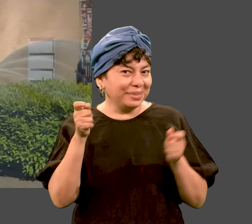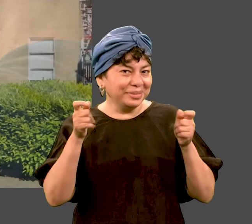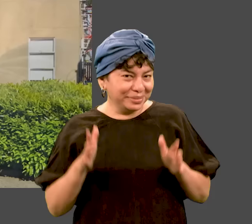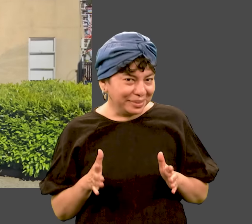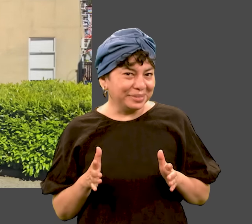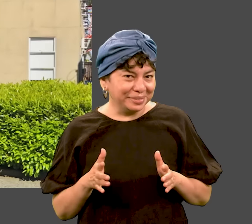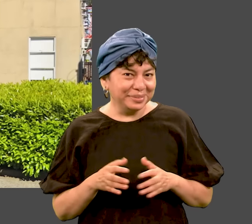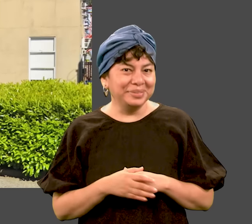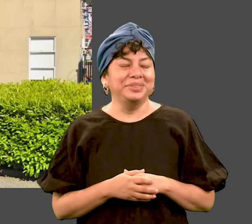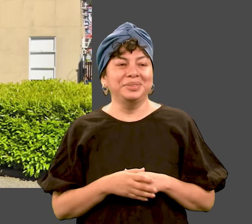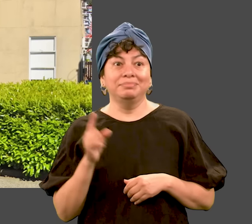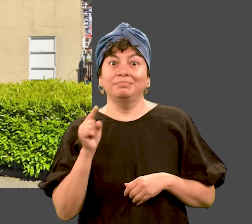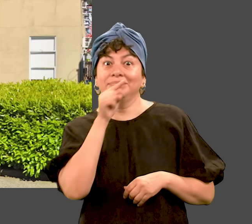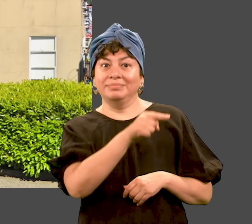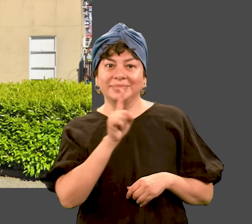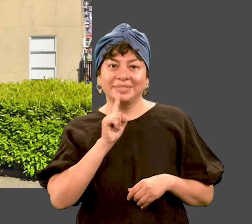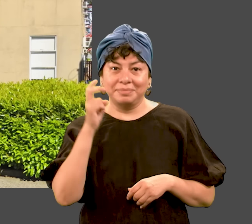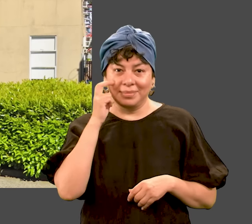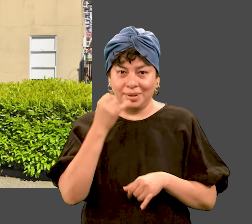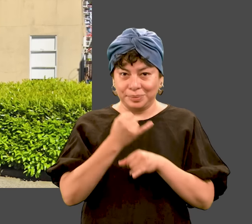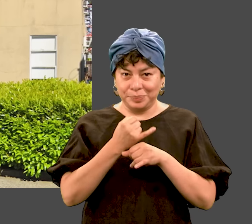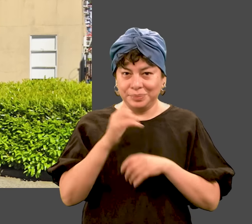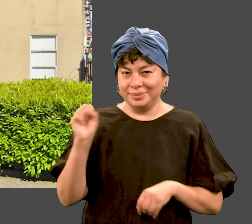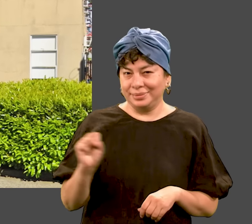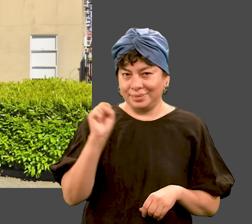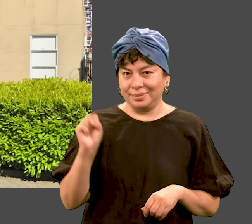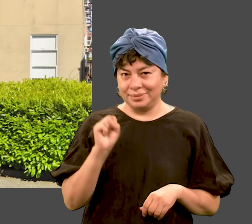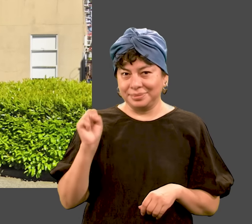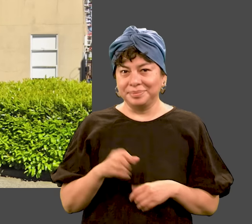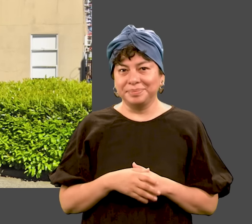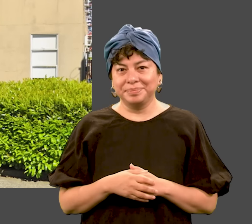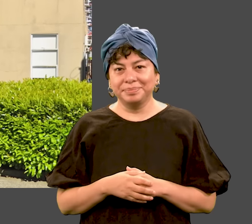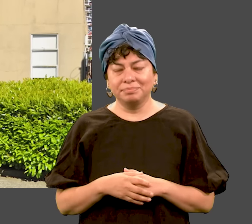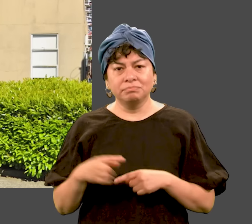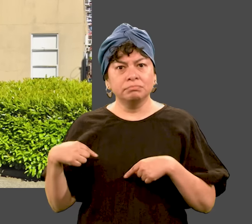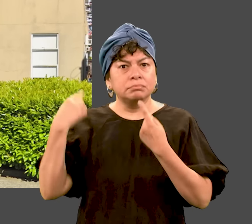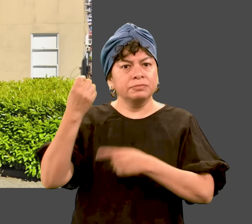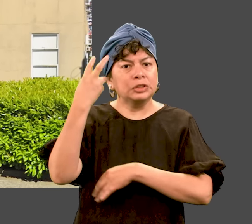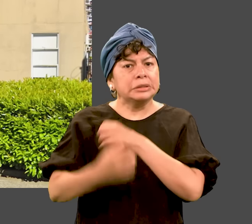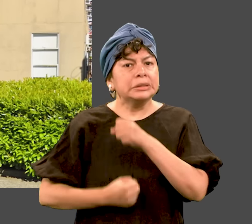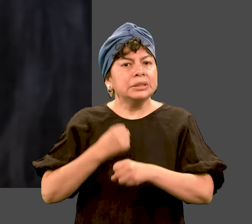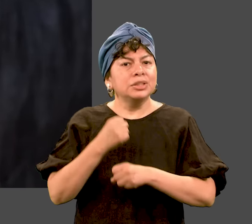of the DeafBlind Institute in Seattle. Historically, it's been run by hearing/sighted folks,